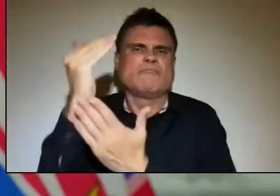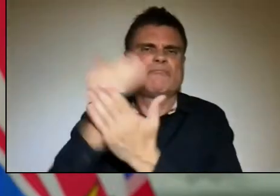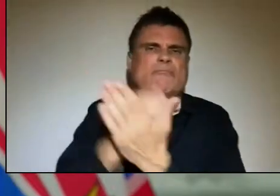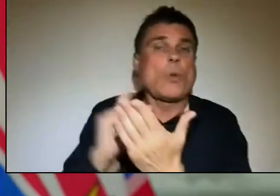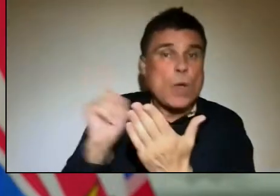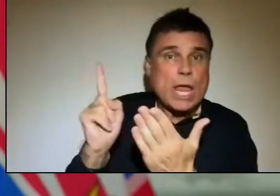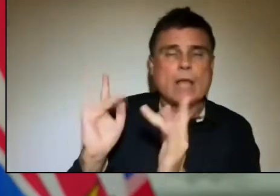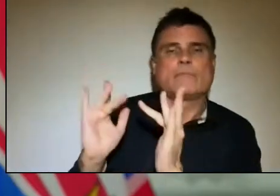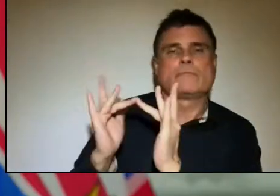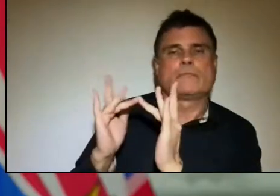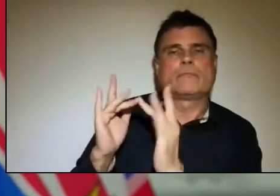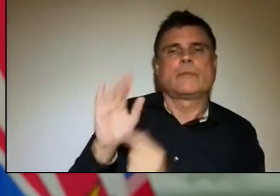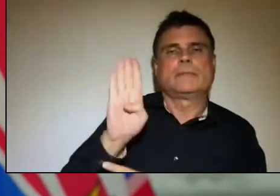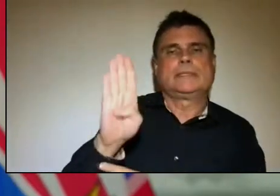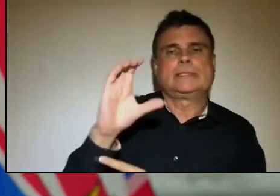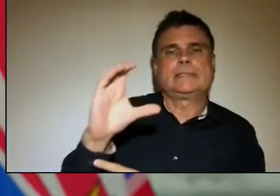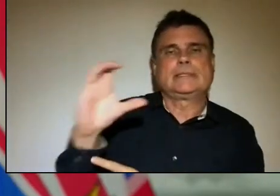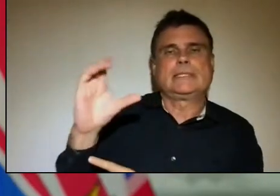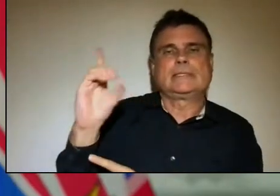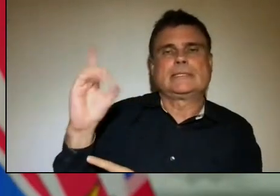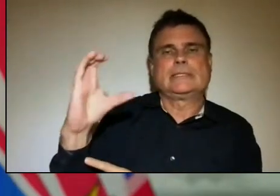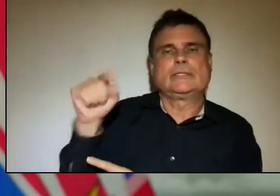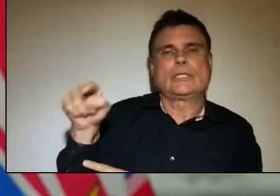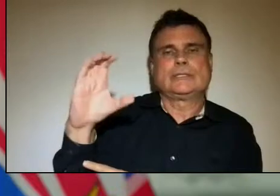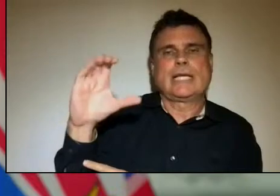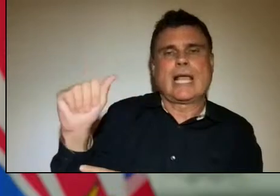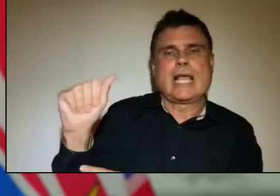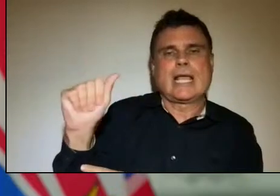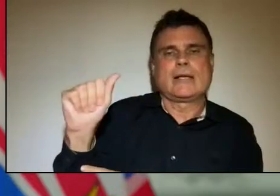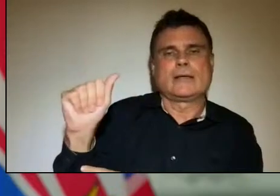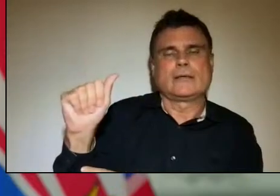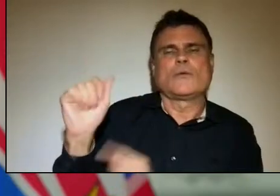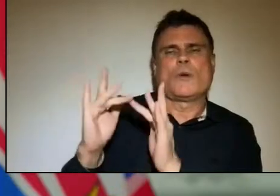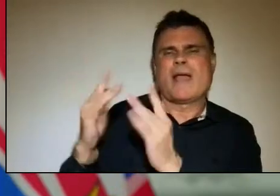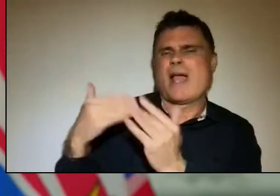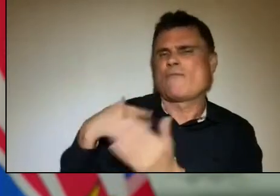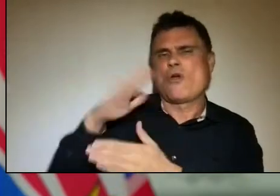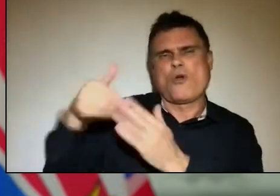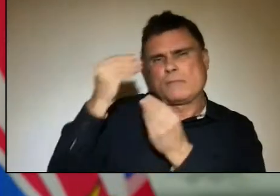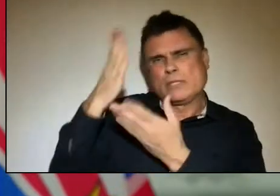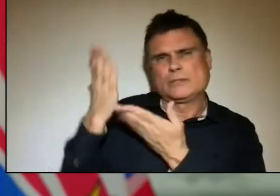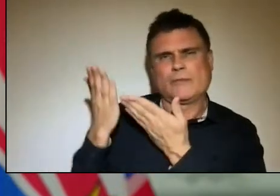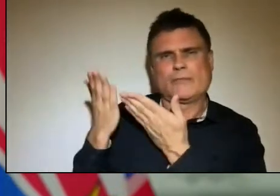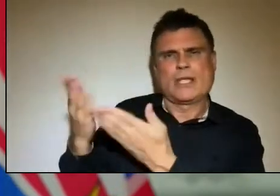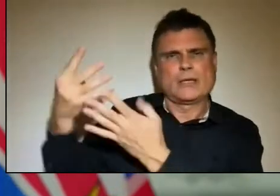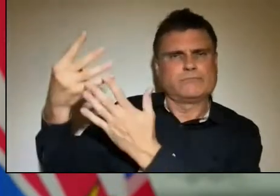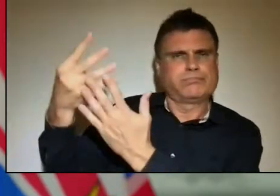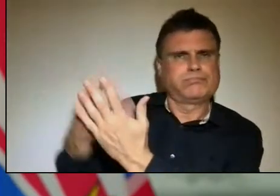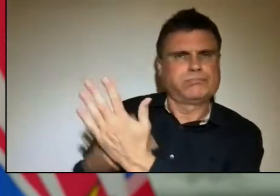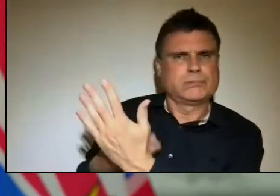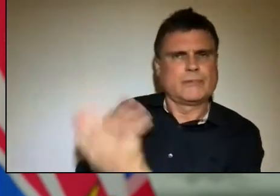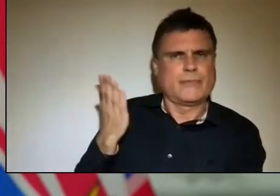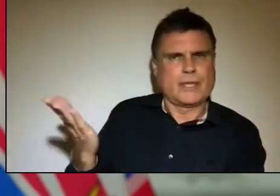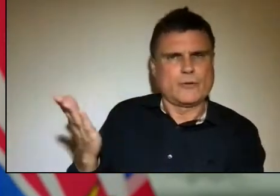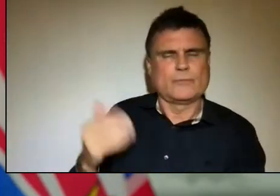understand the things that can help. If you are a close contact of